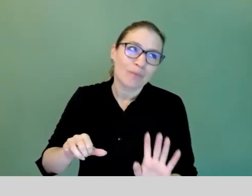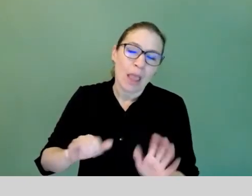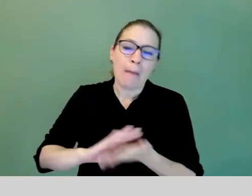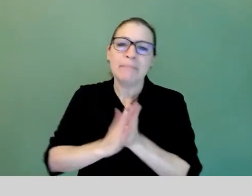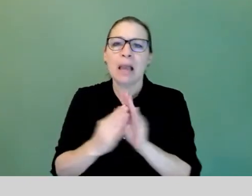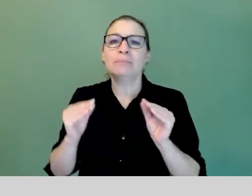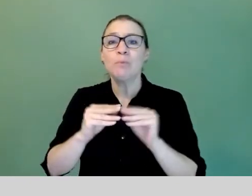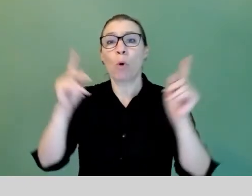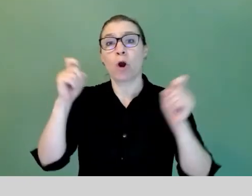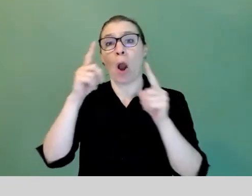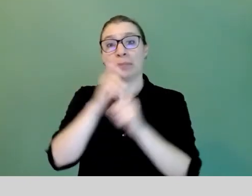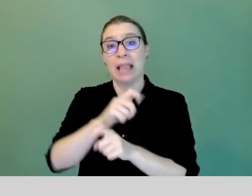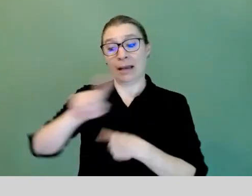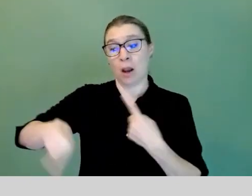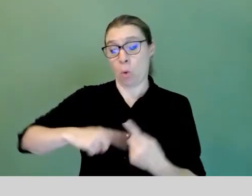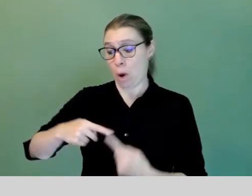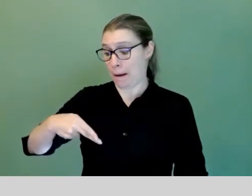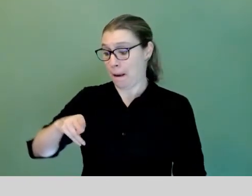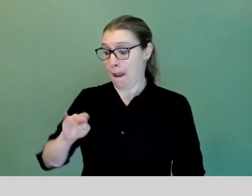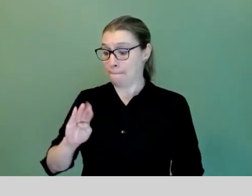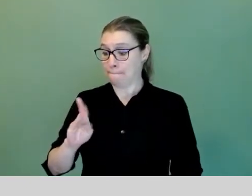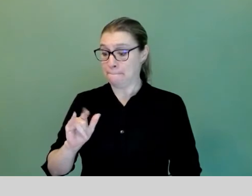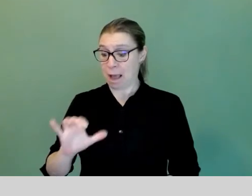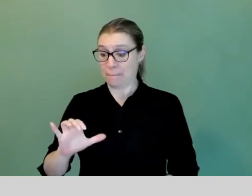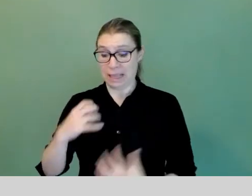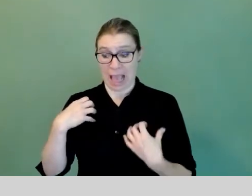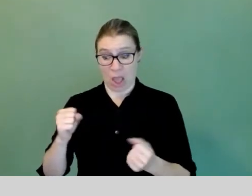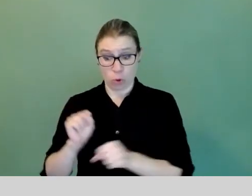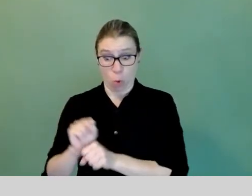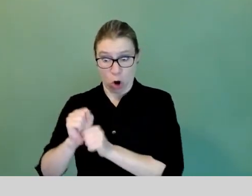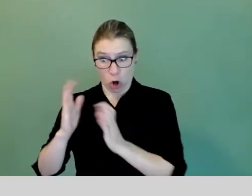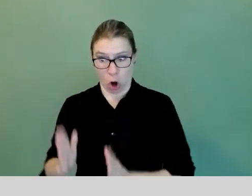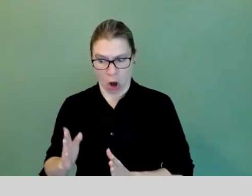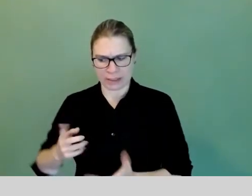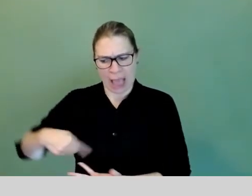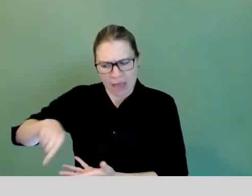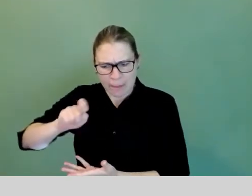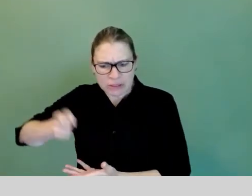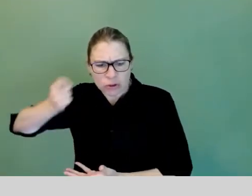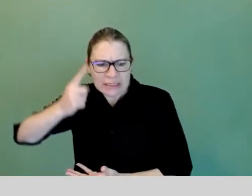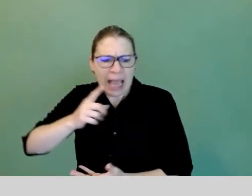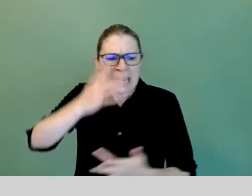This gets more complicated as public health workers must understand how disease rates,